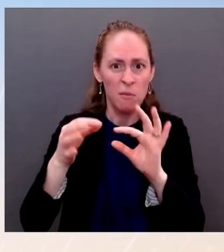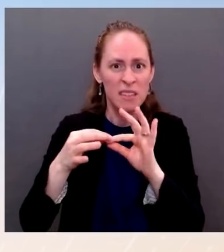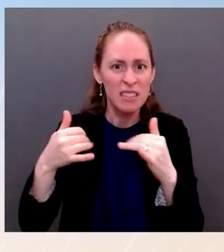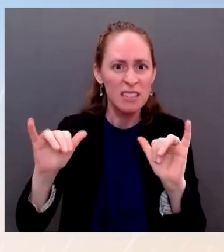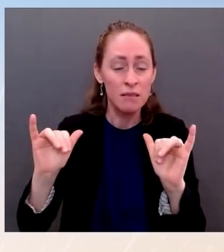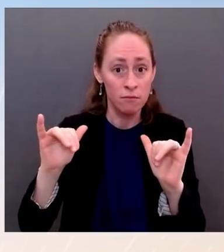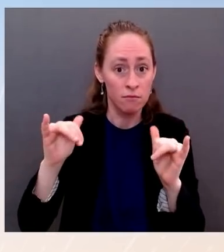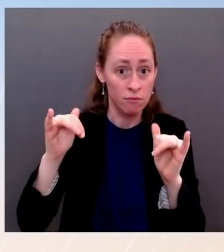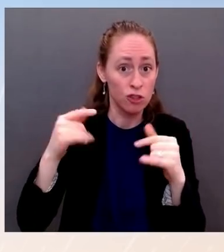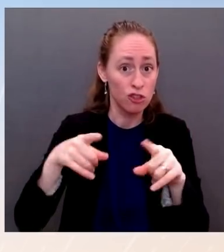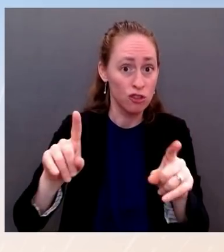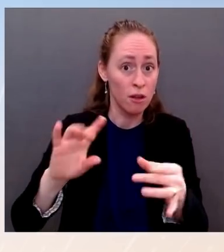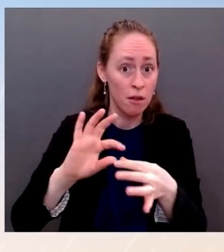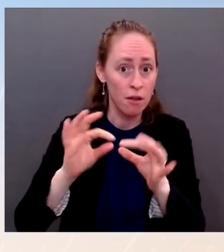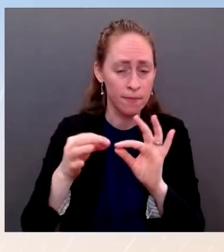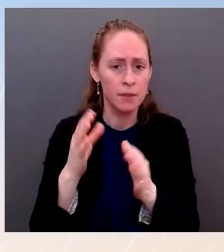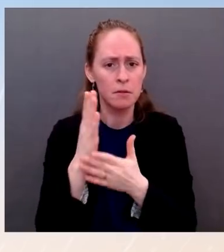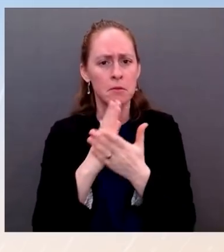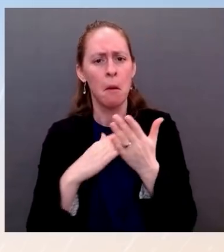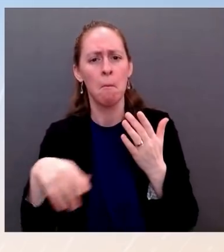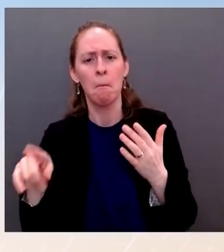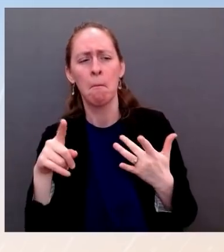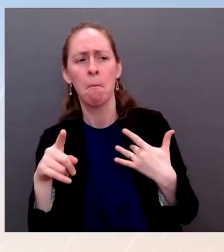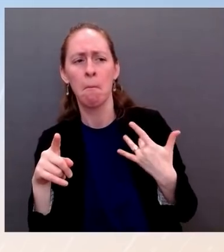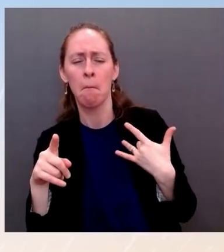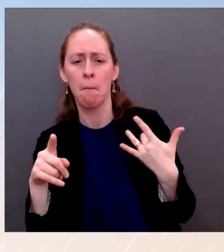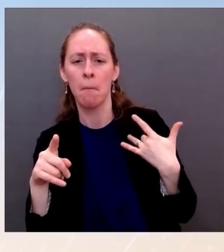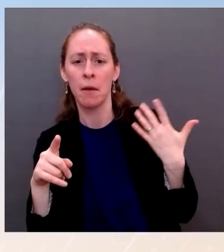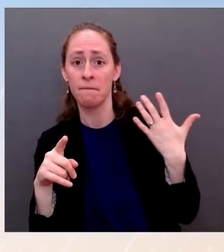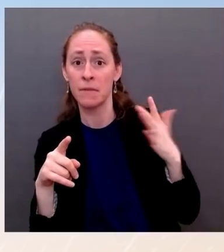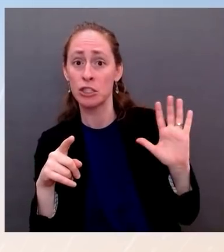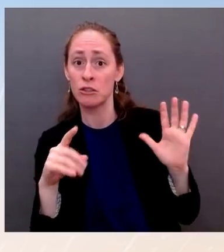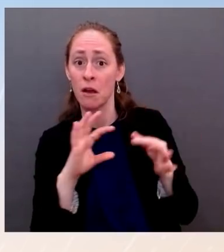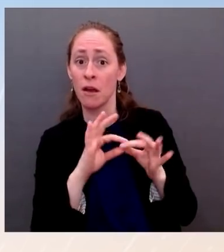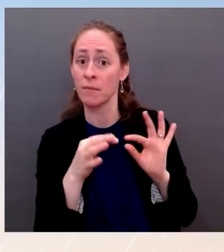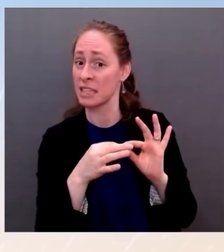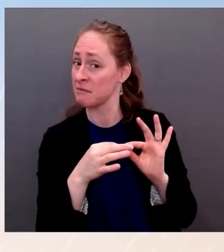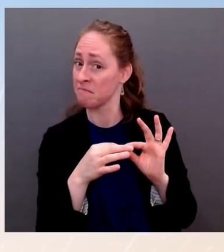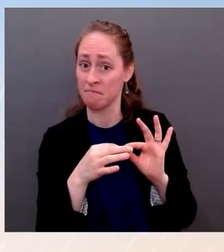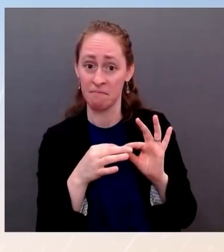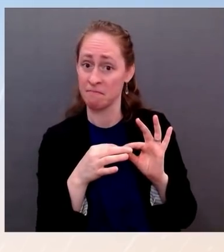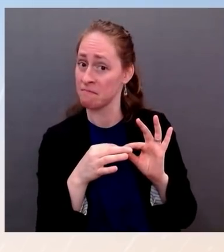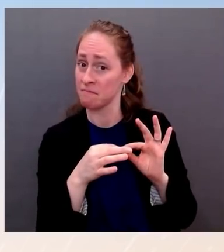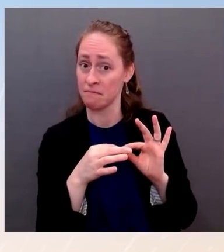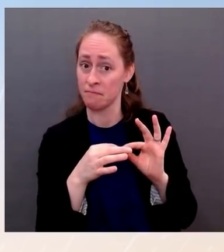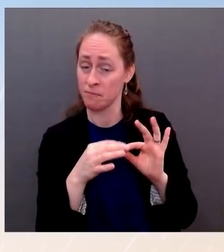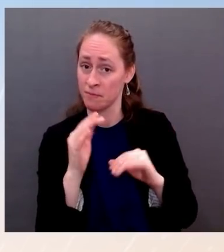As we've said before, we are ready either way. We are ready to continue results-oriented diplomacy